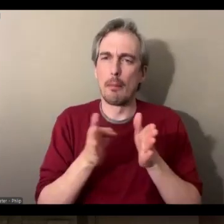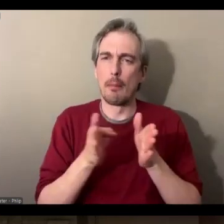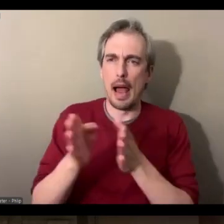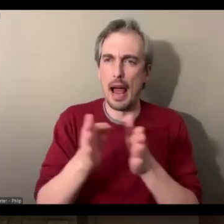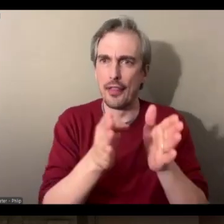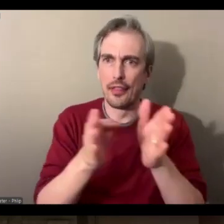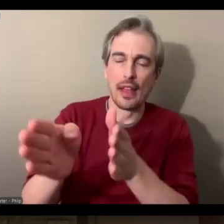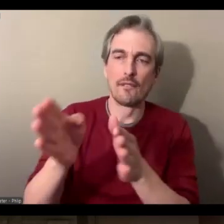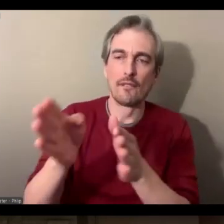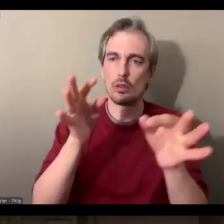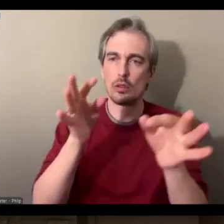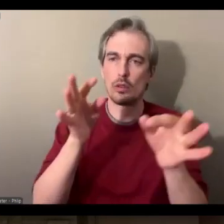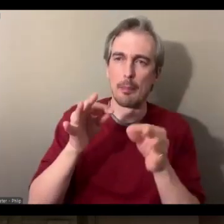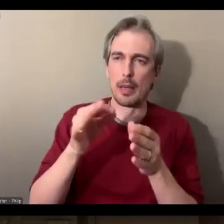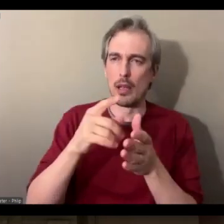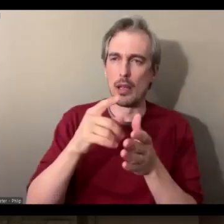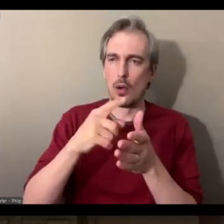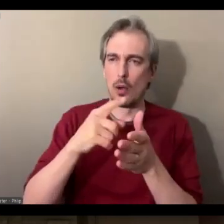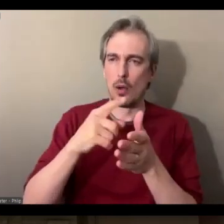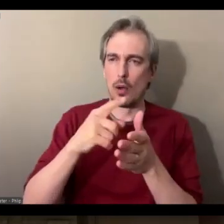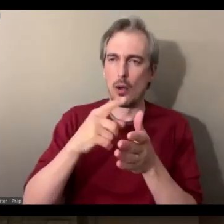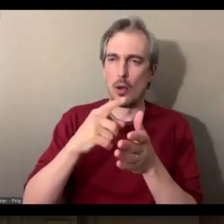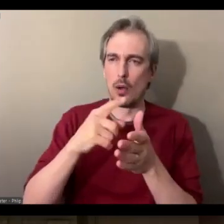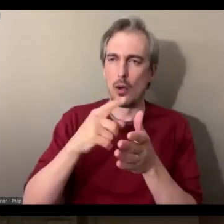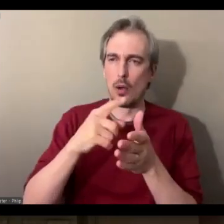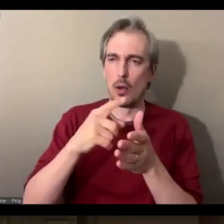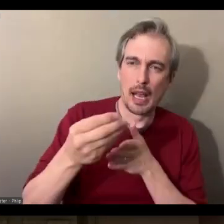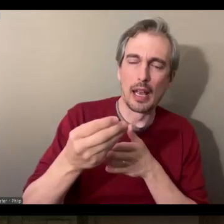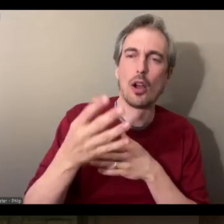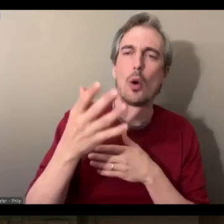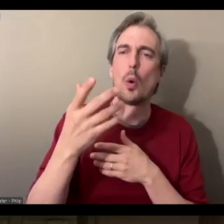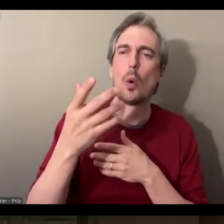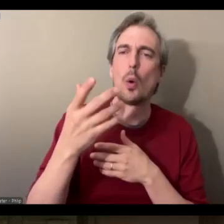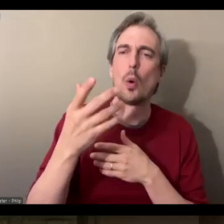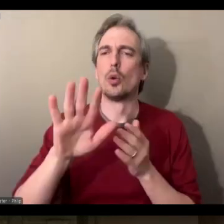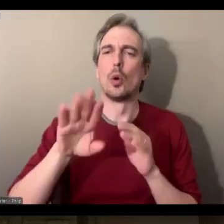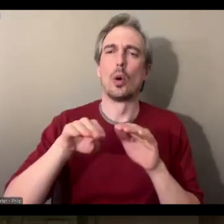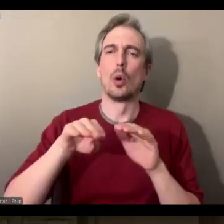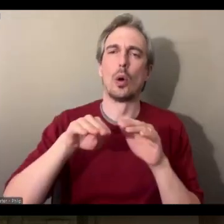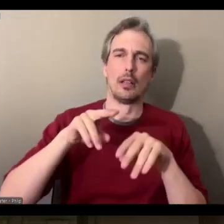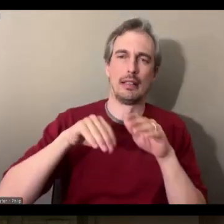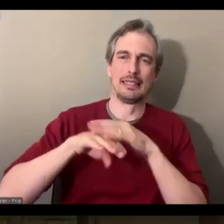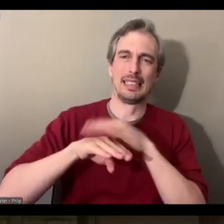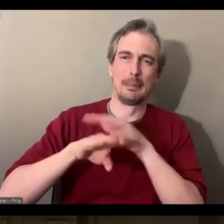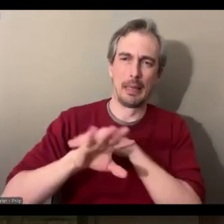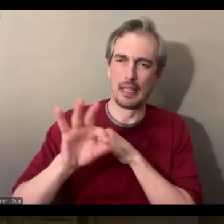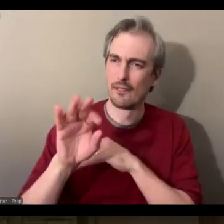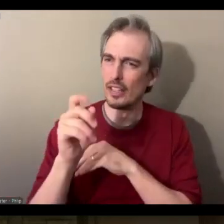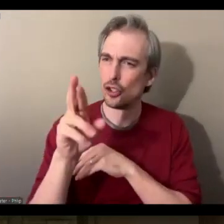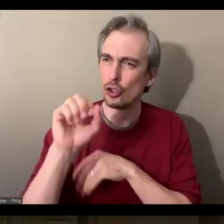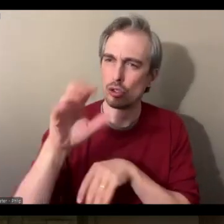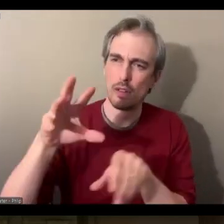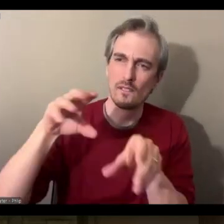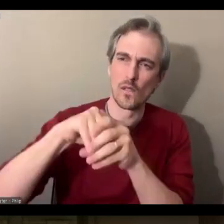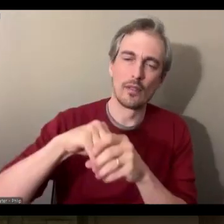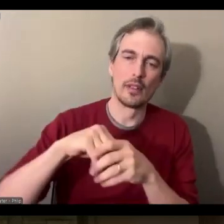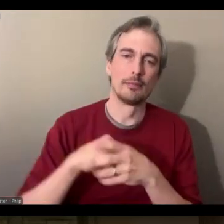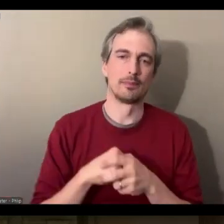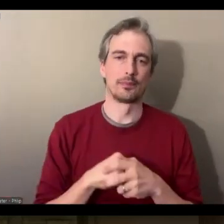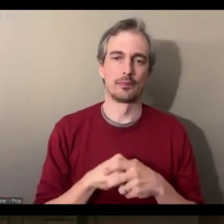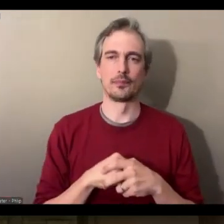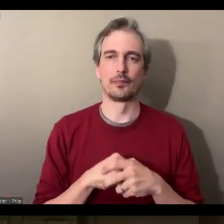we're offering. And then it needs to effectively process your credit card and deliver that ticket